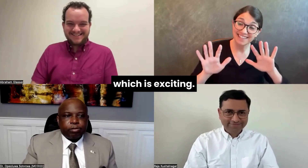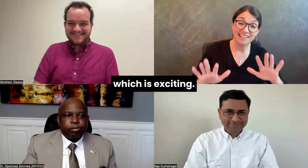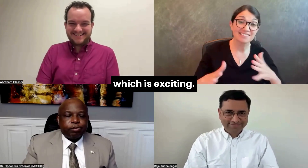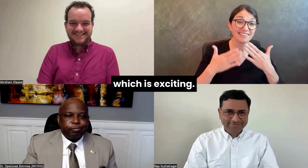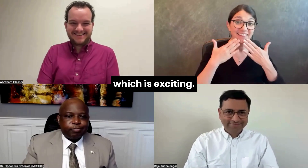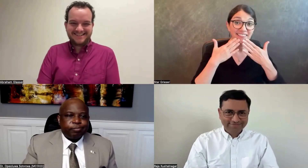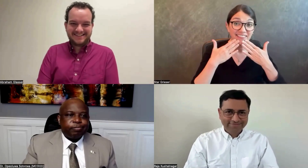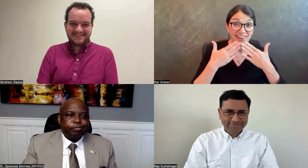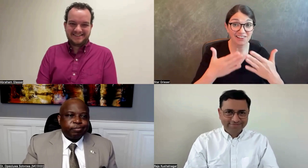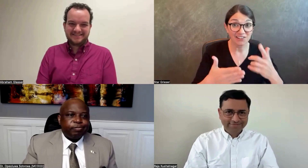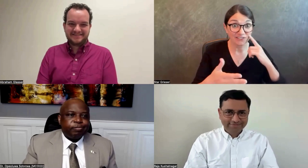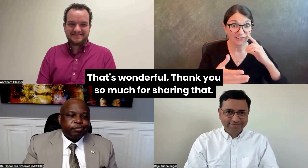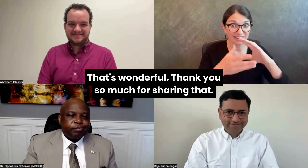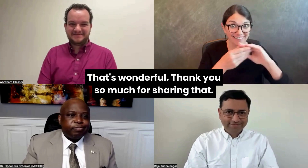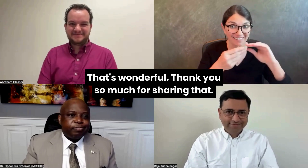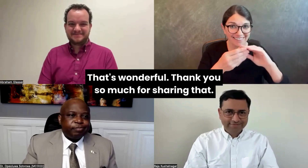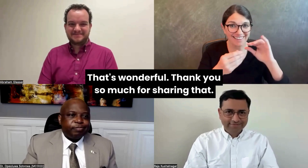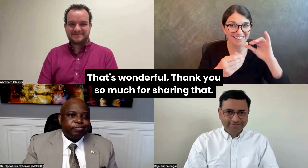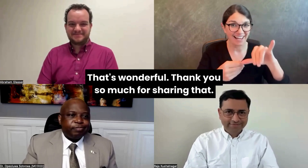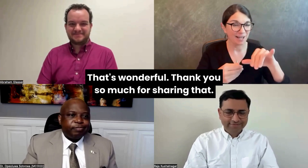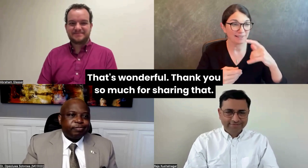That's wonderful. Thank you so much for sharing that.